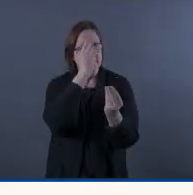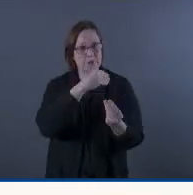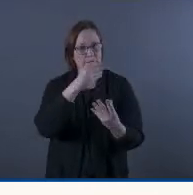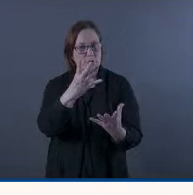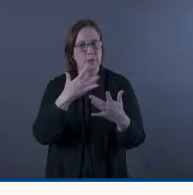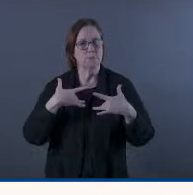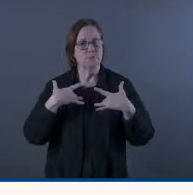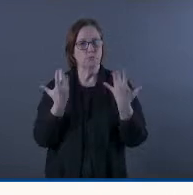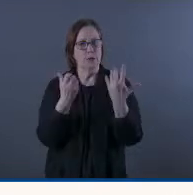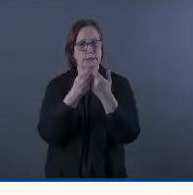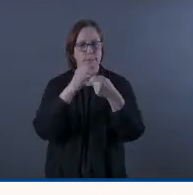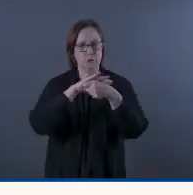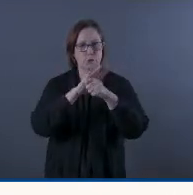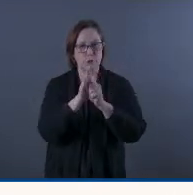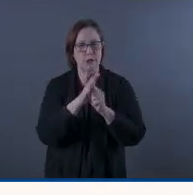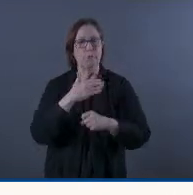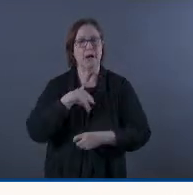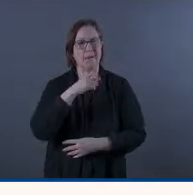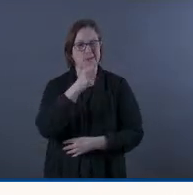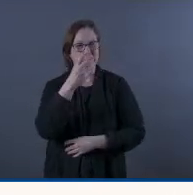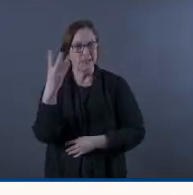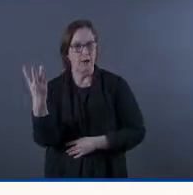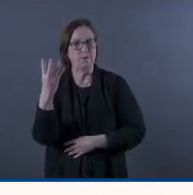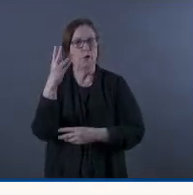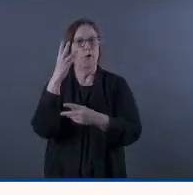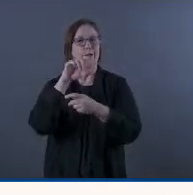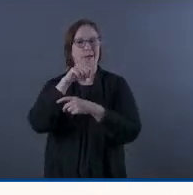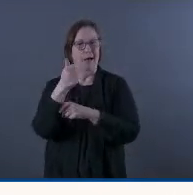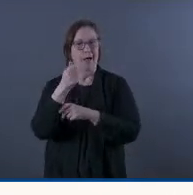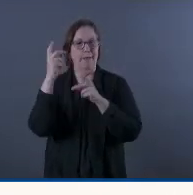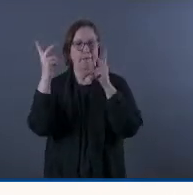I also want to thank our KGO, my listeners